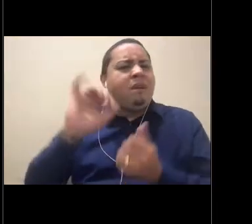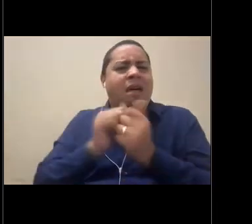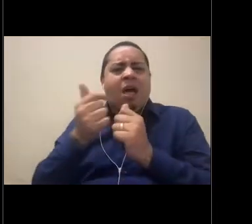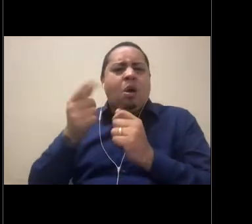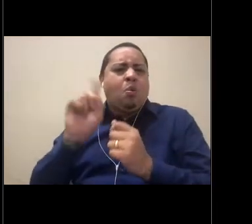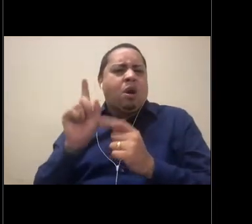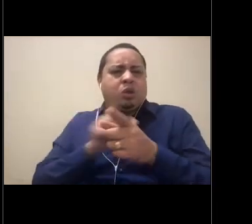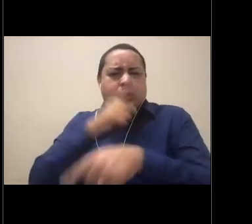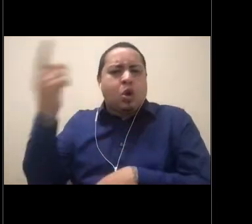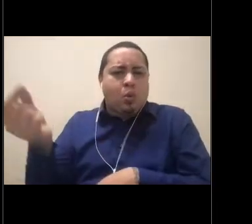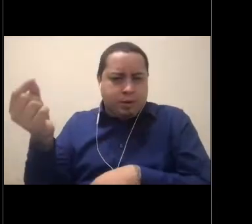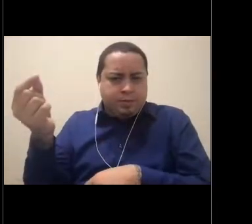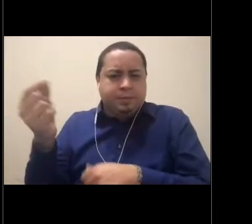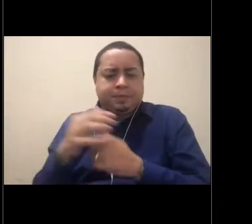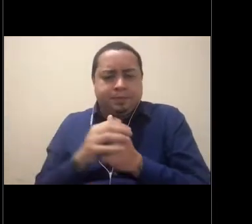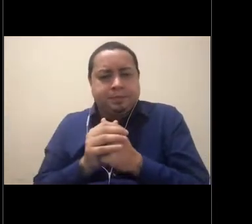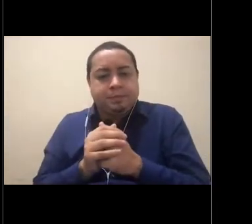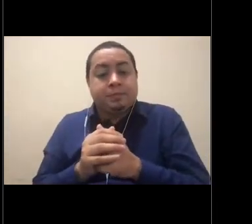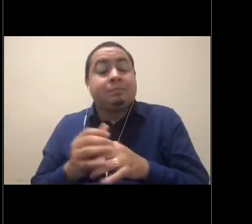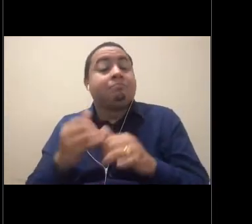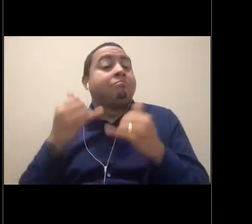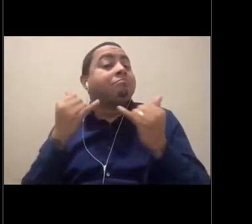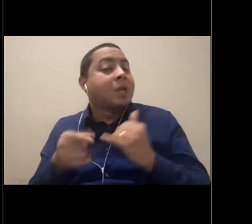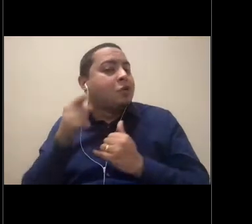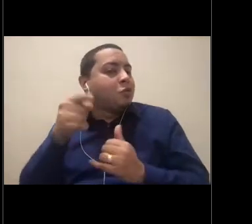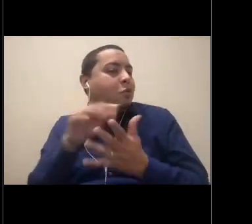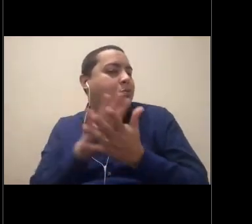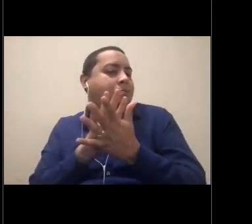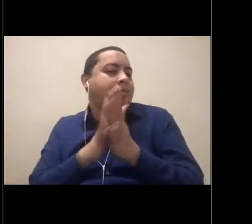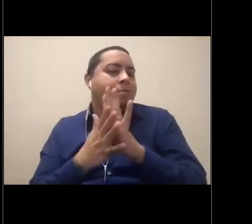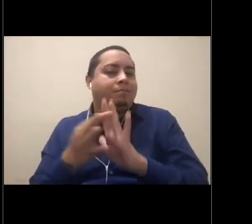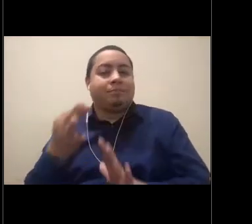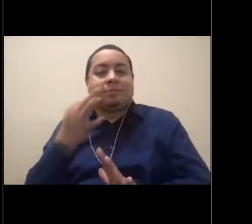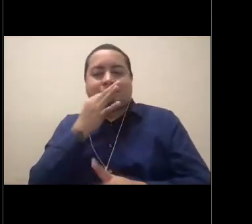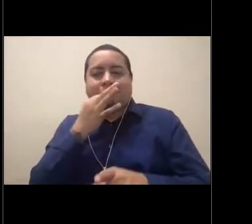So now that you're an expert and looking at volcanic ash